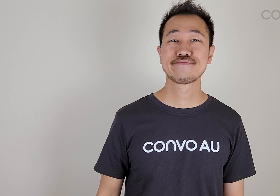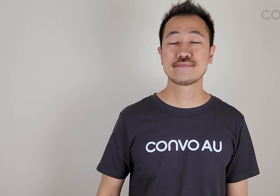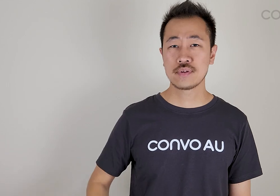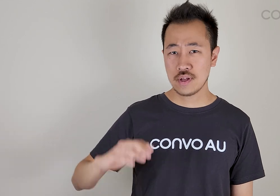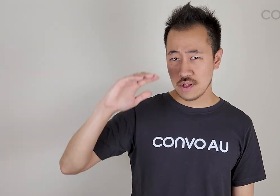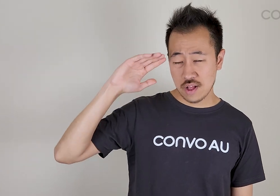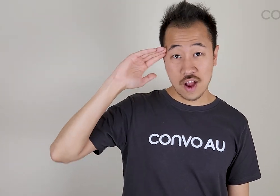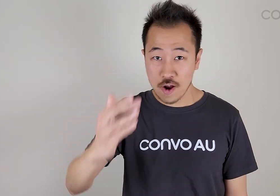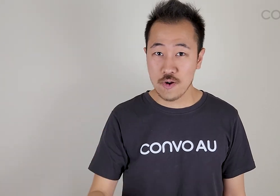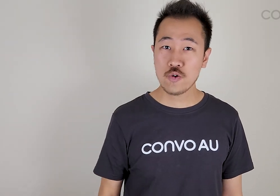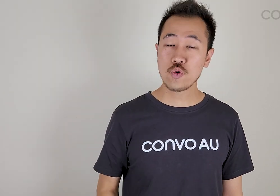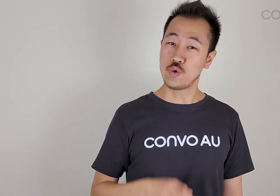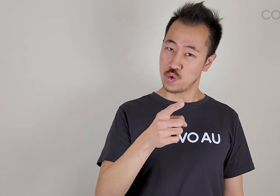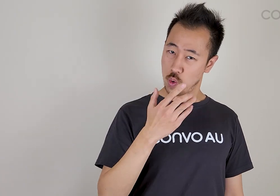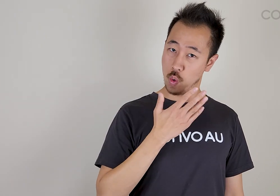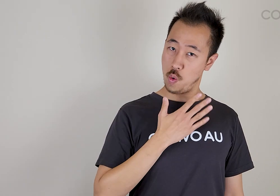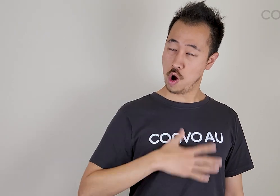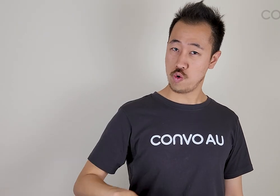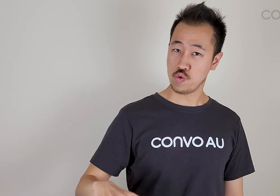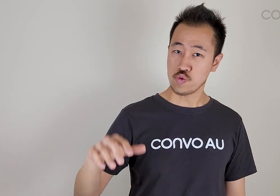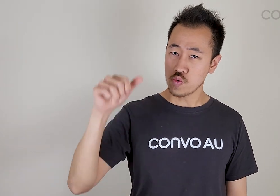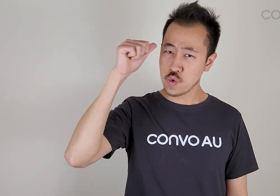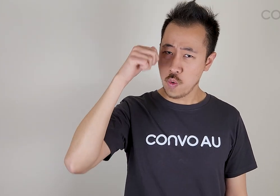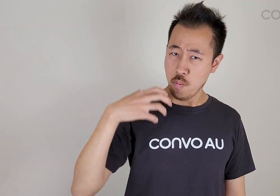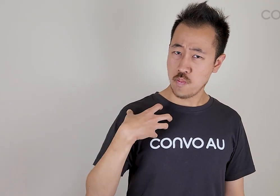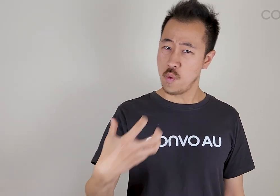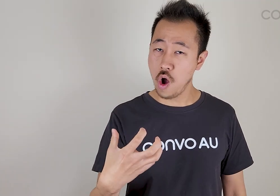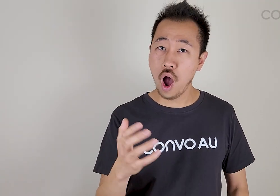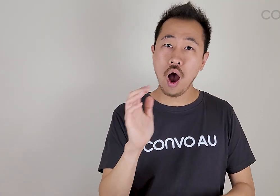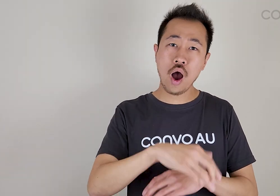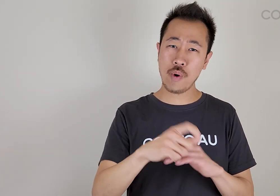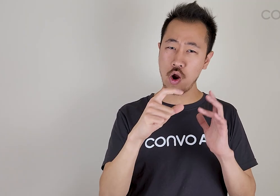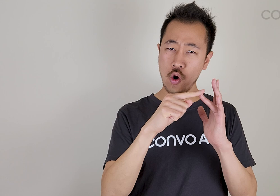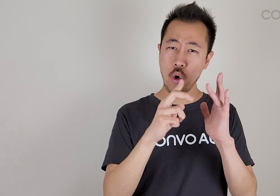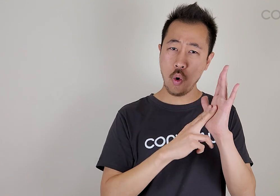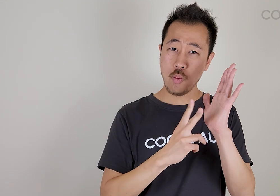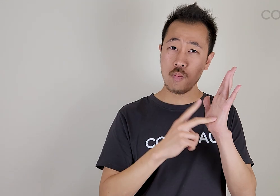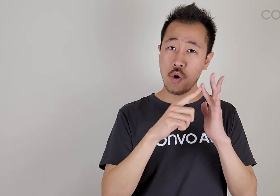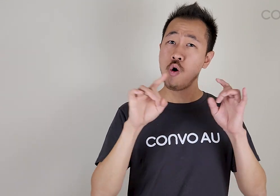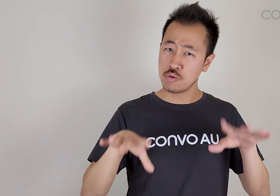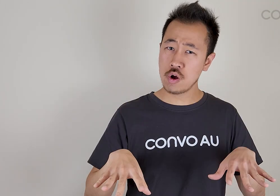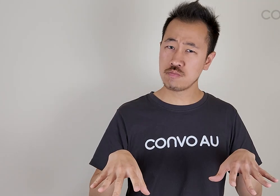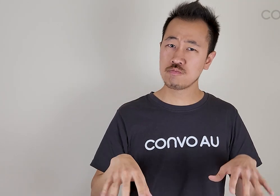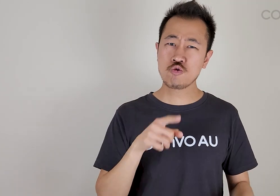Hello! Want to know more about Convo Australia?